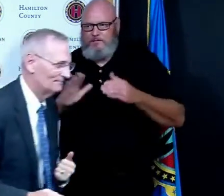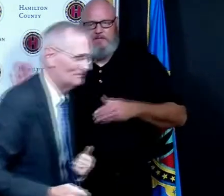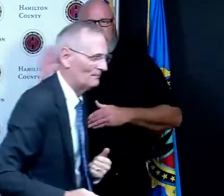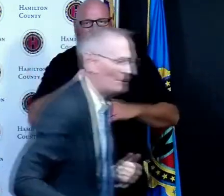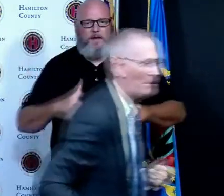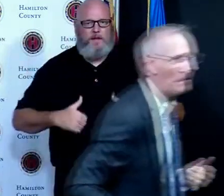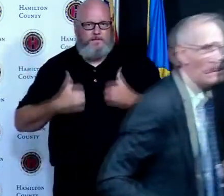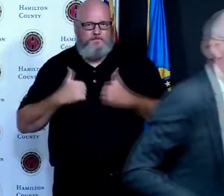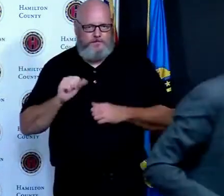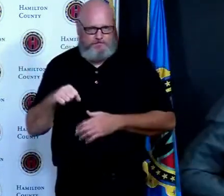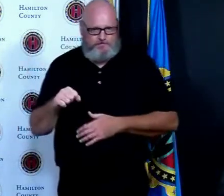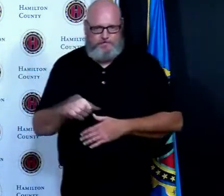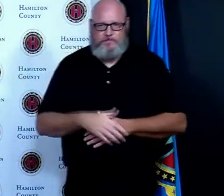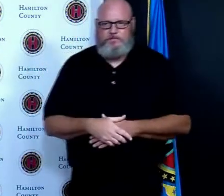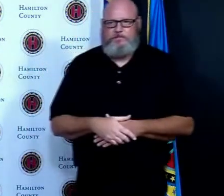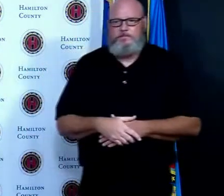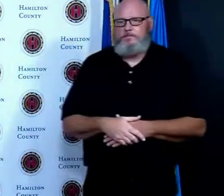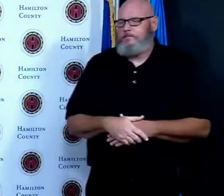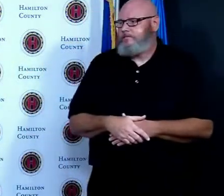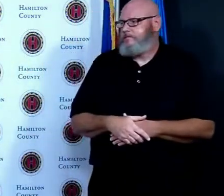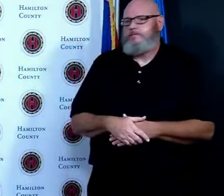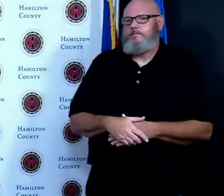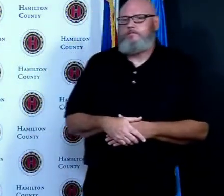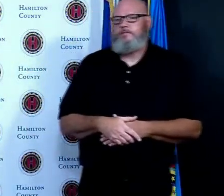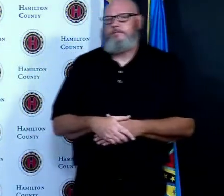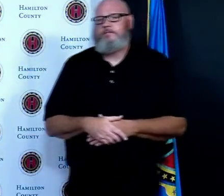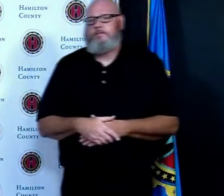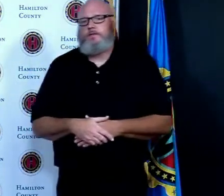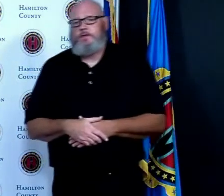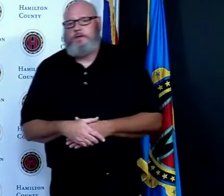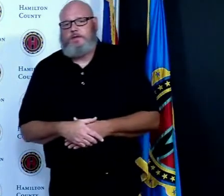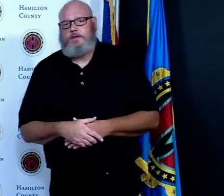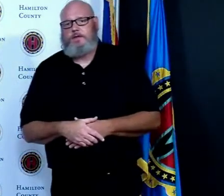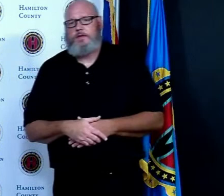our next question comes from Jay Hanselman from WVXU